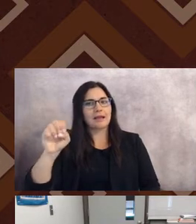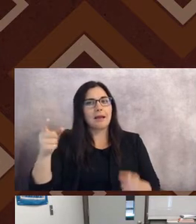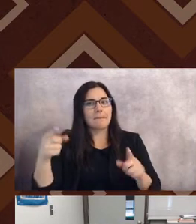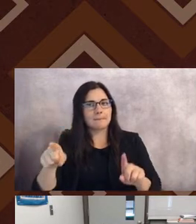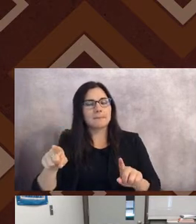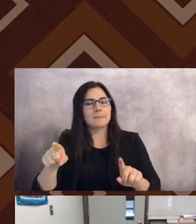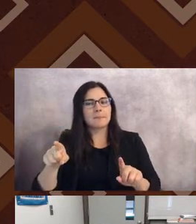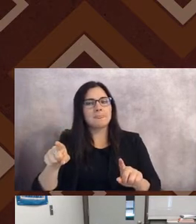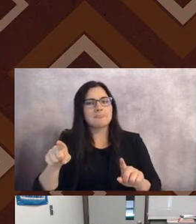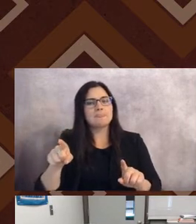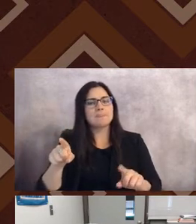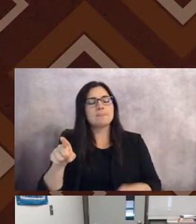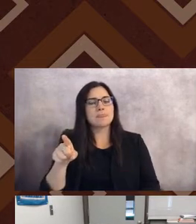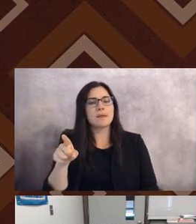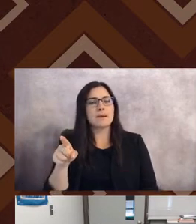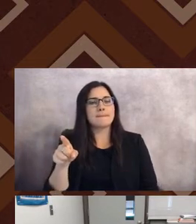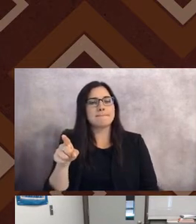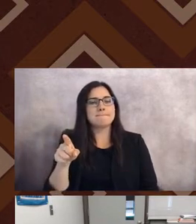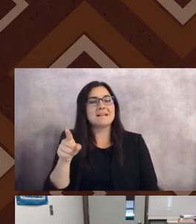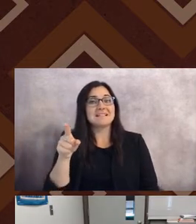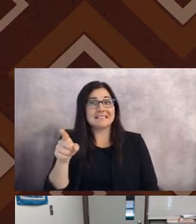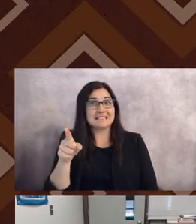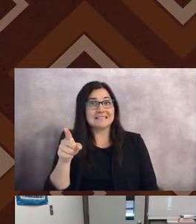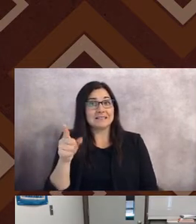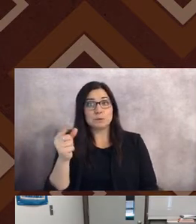who shot the Sikh man